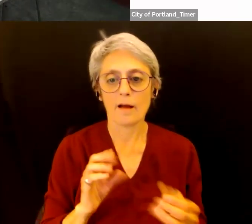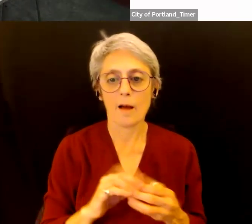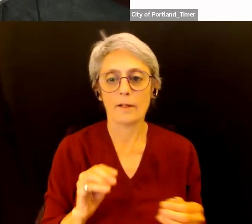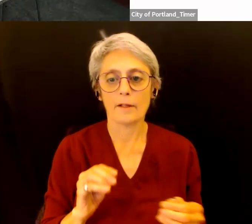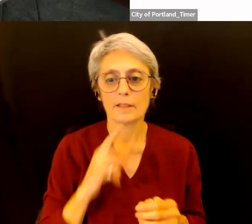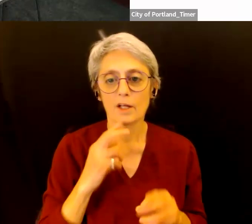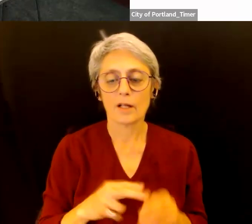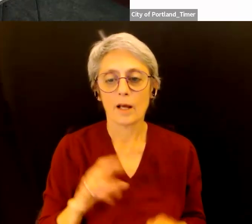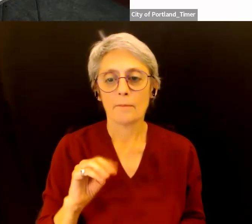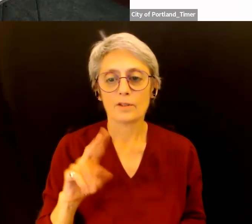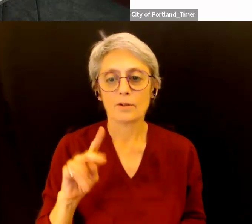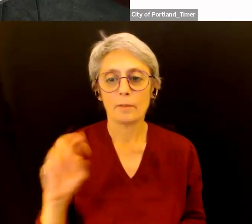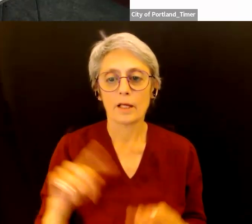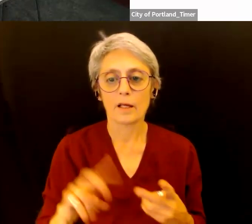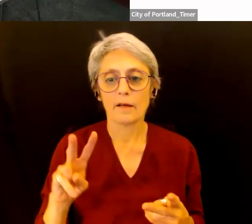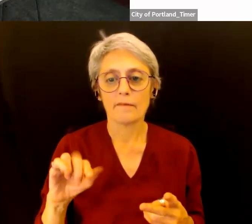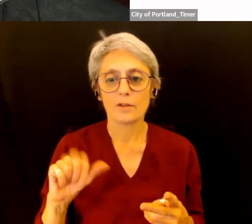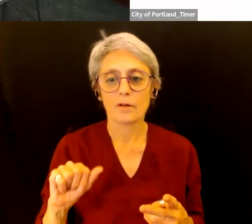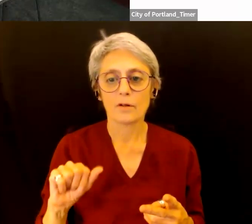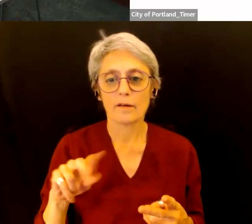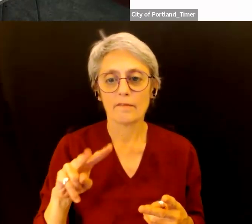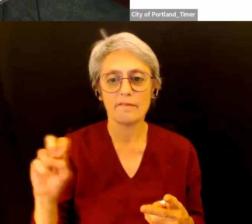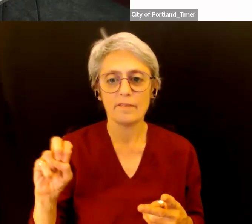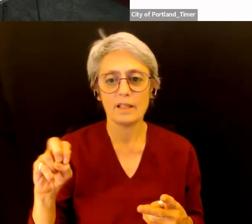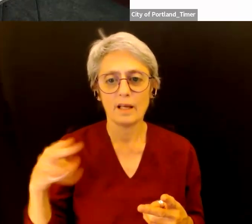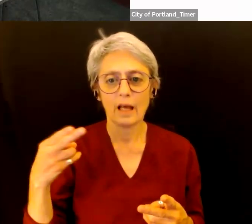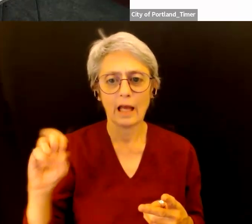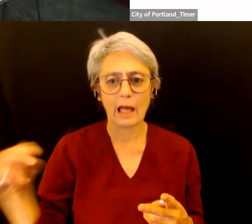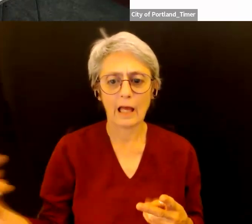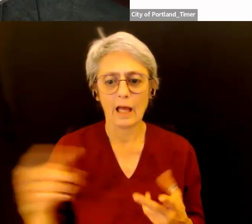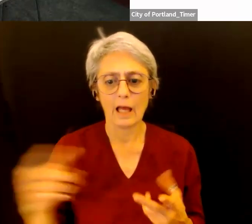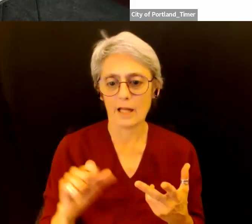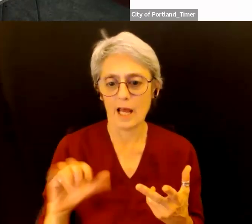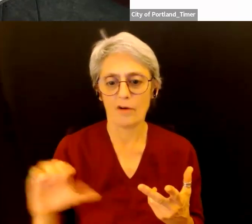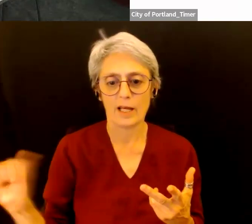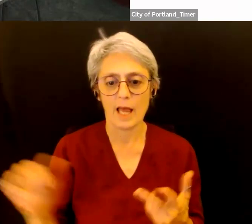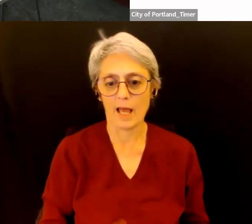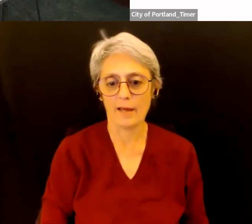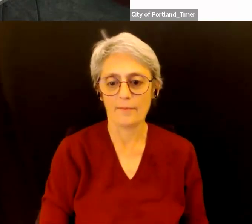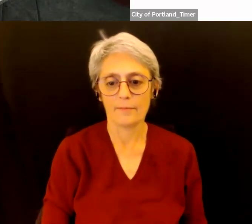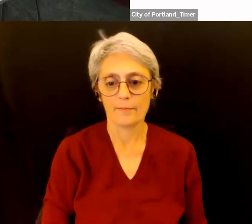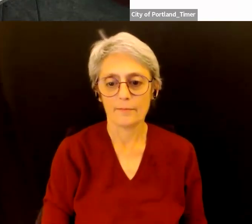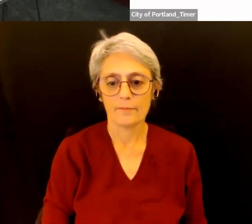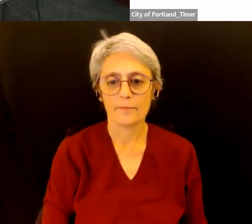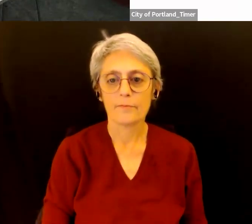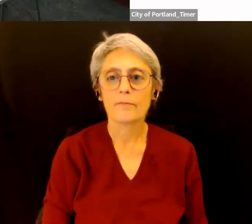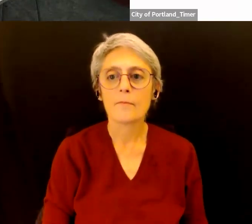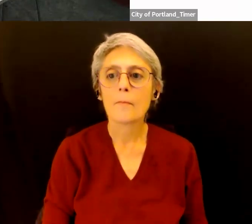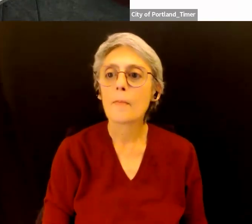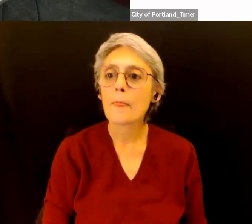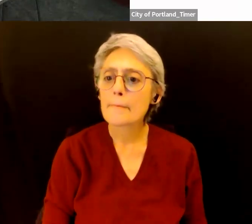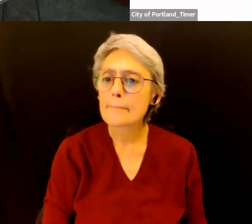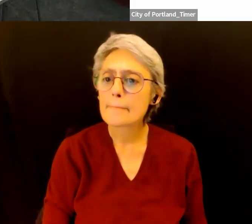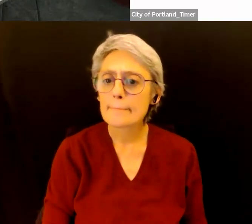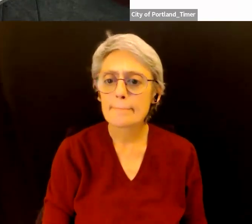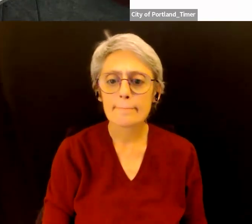Victoria Vija and Eric A.